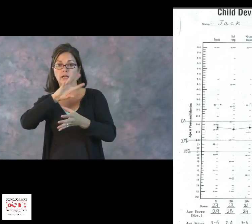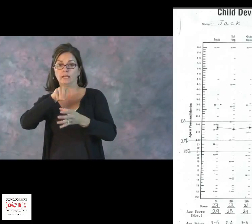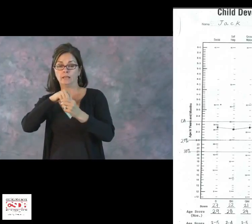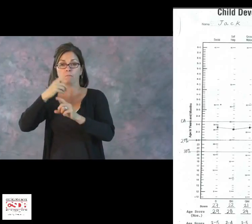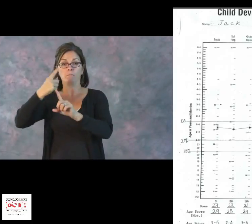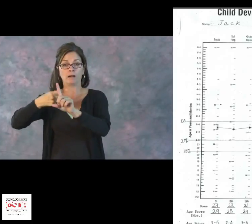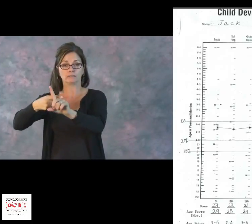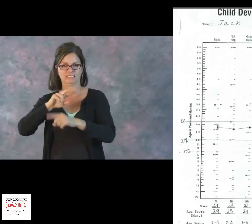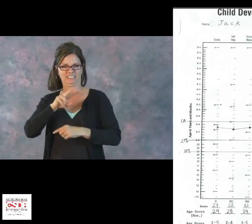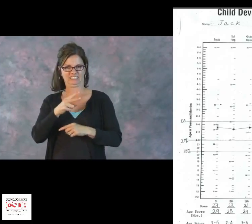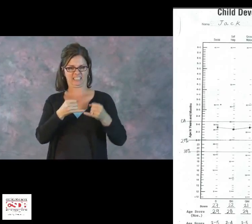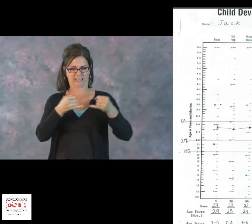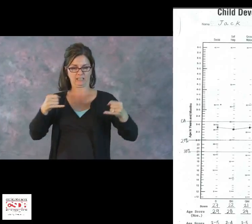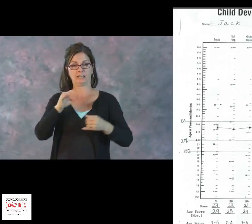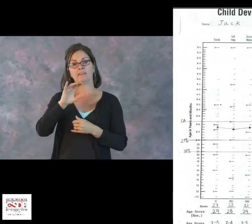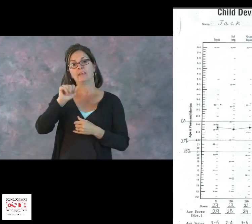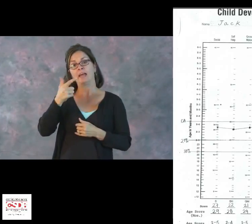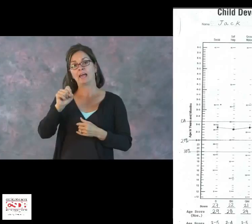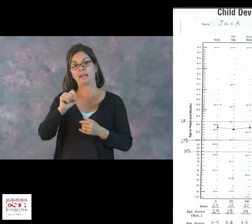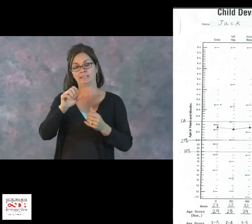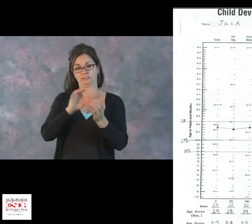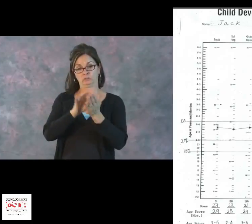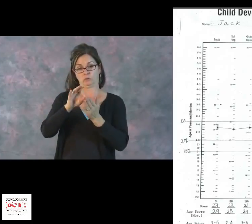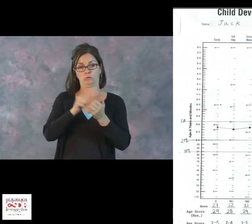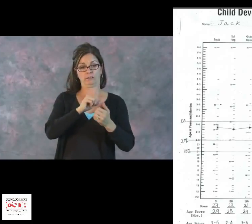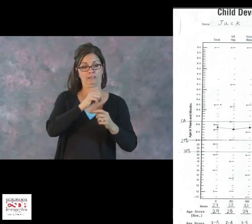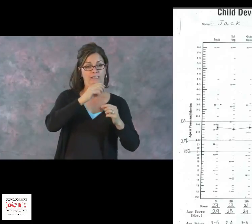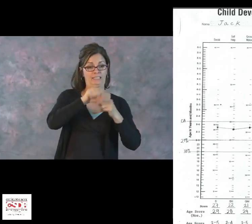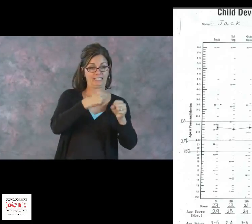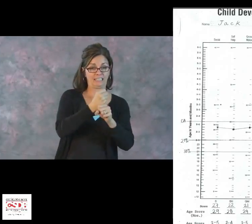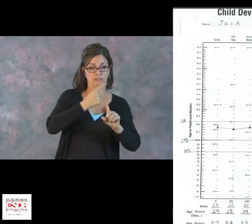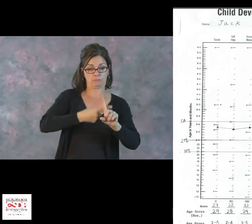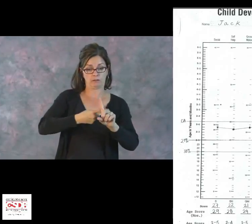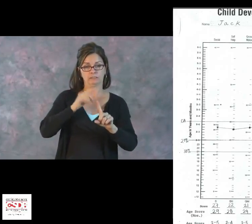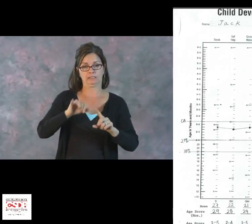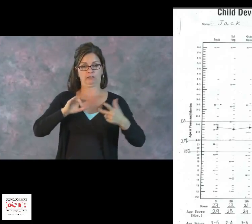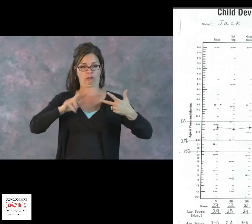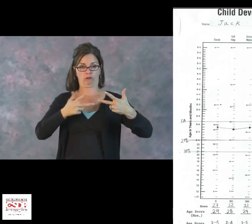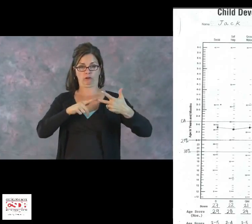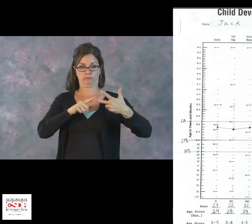and then there age score in years and months along the third line.